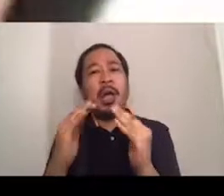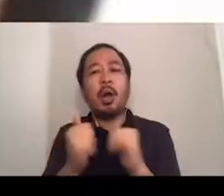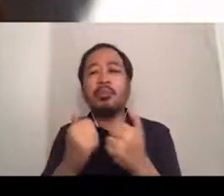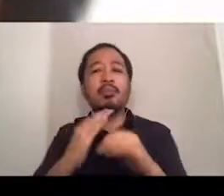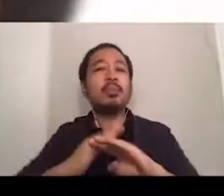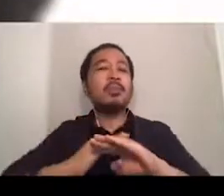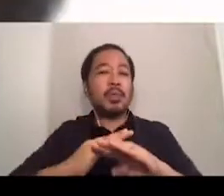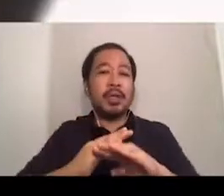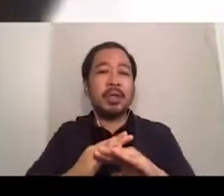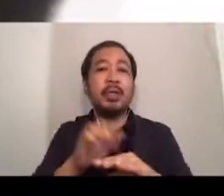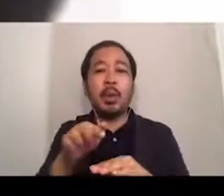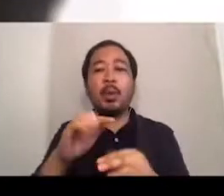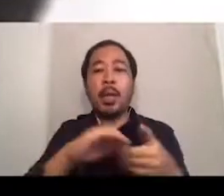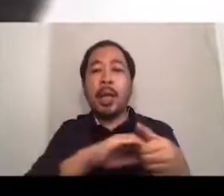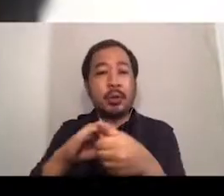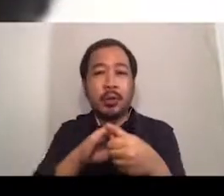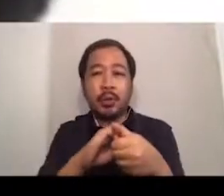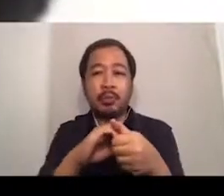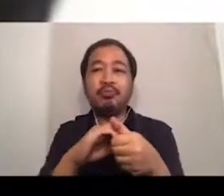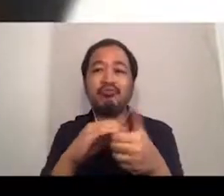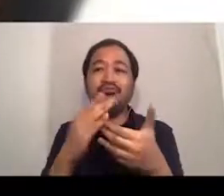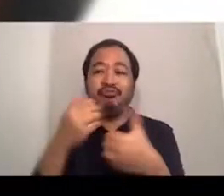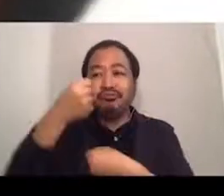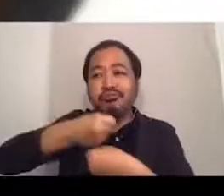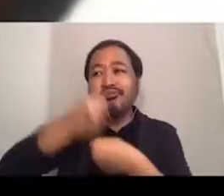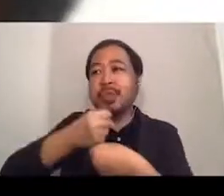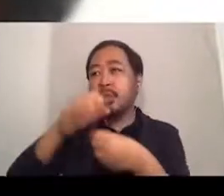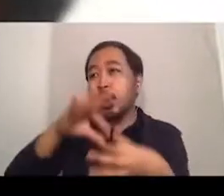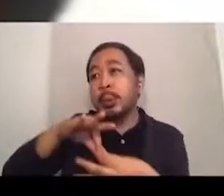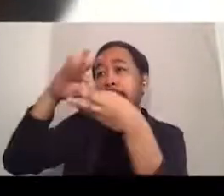and also coordinate the procurement of such PPE for